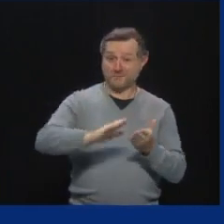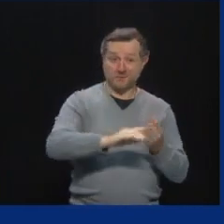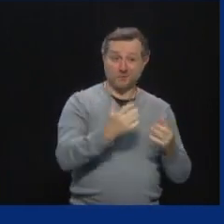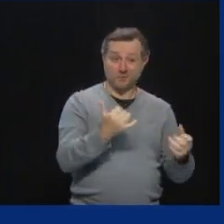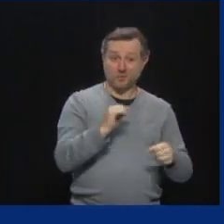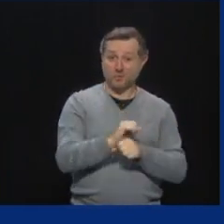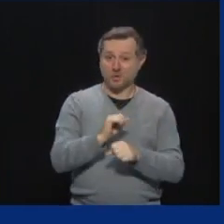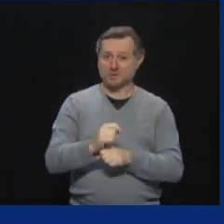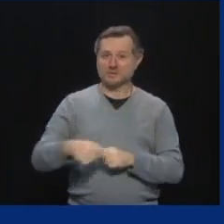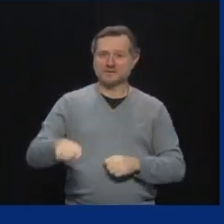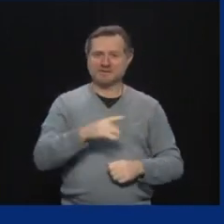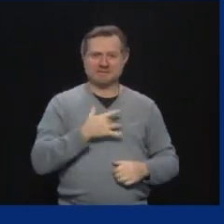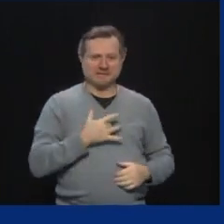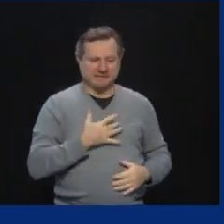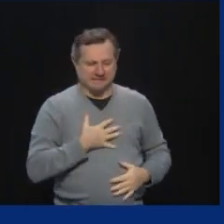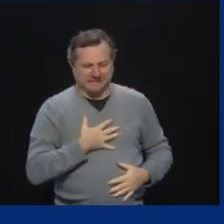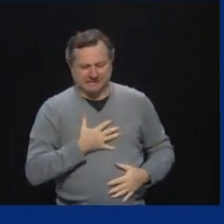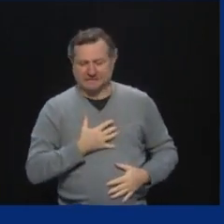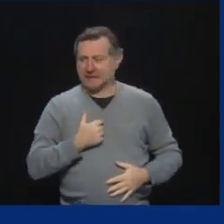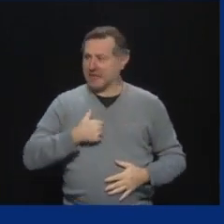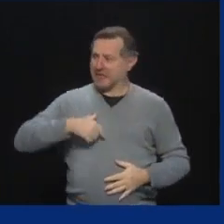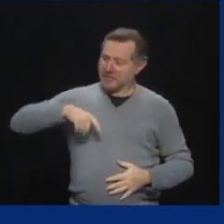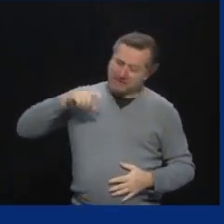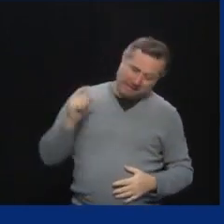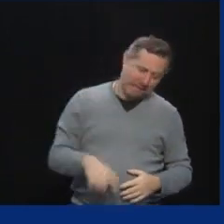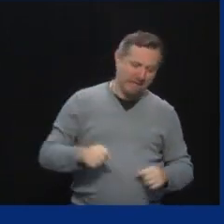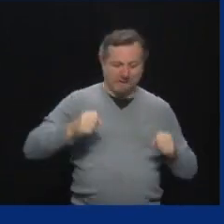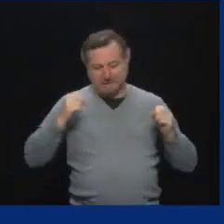to go up. But that was the exact day that we put the mandate the effective